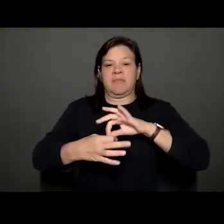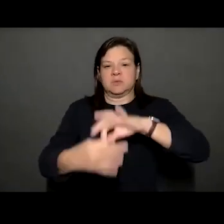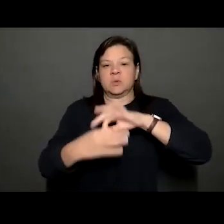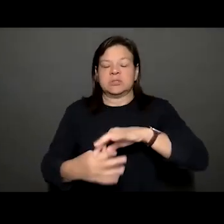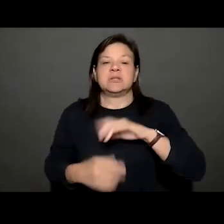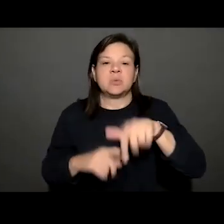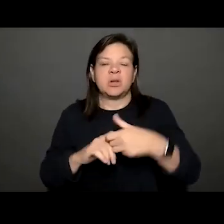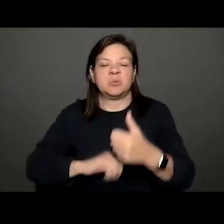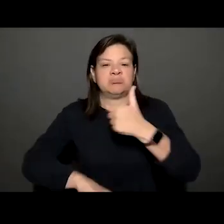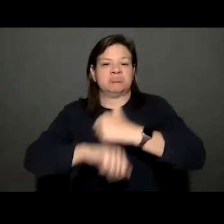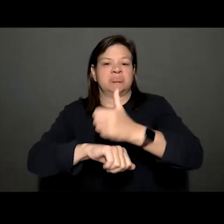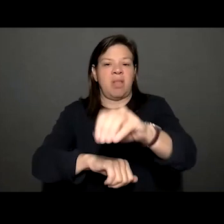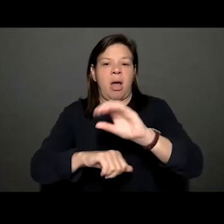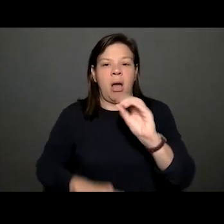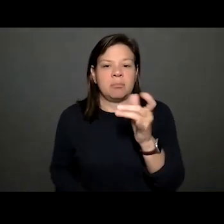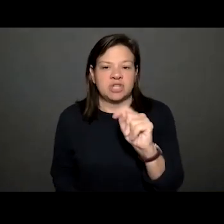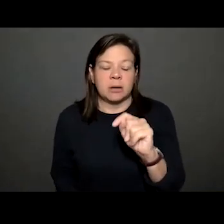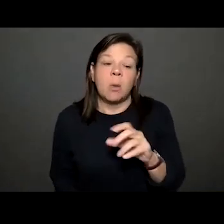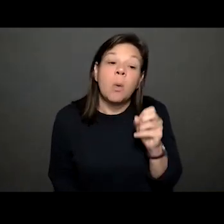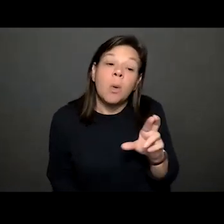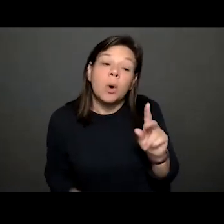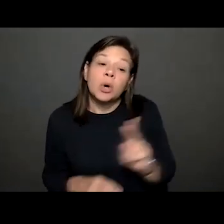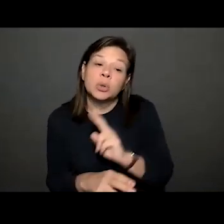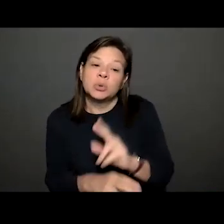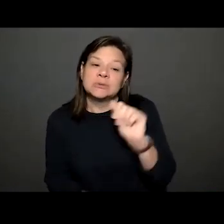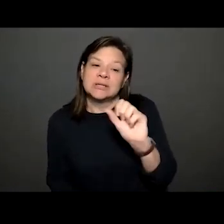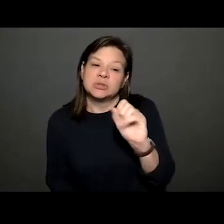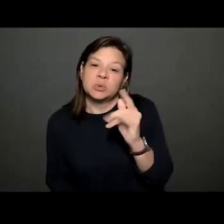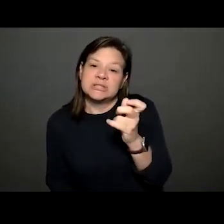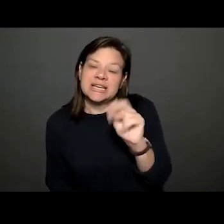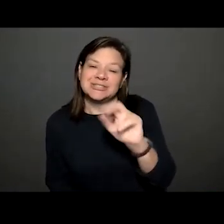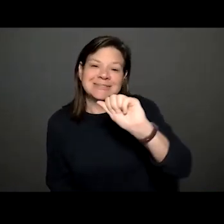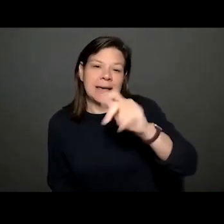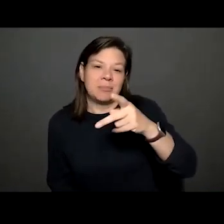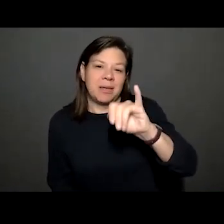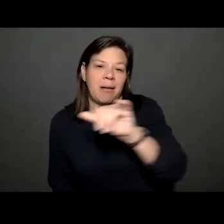OR USE OUR ASSOCIATIONS API AND JUST LIKE YOU USE WITH ANY OTHER STANDARD OBJECTS.